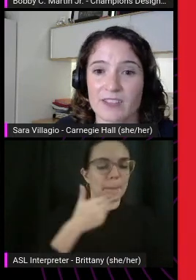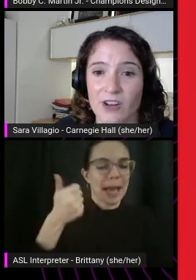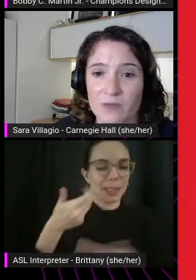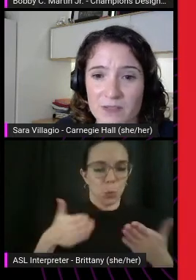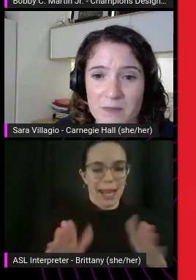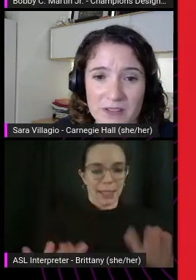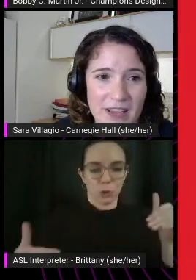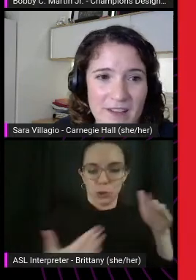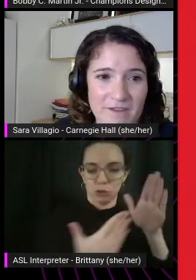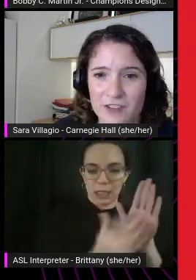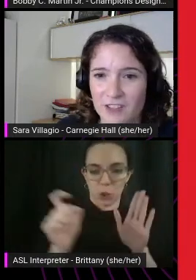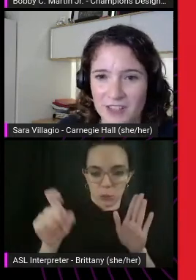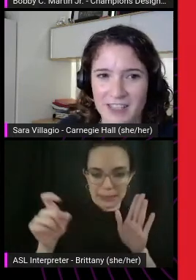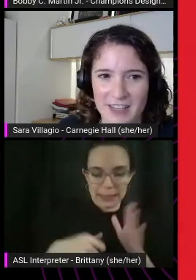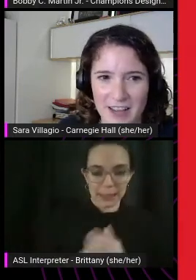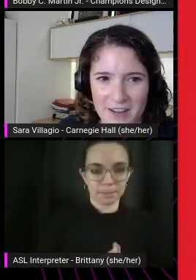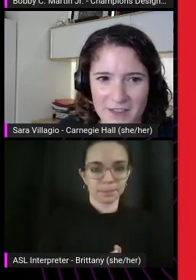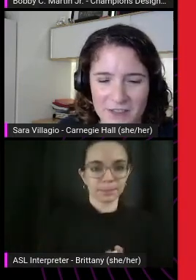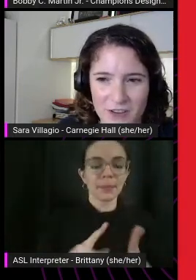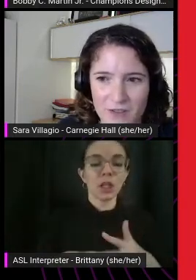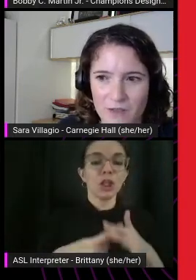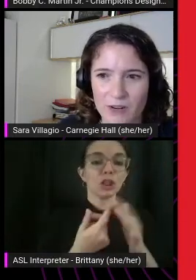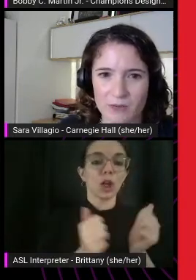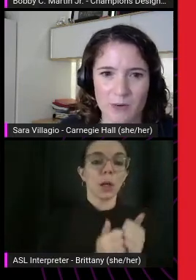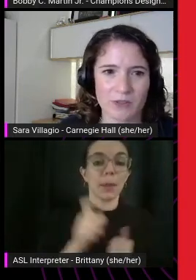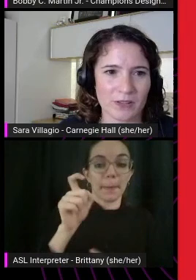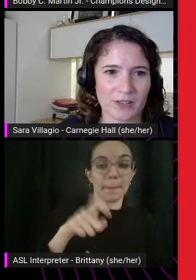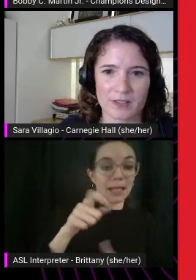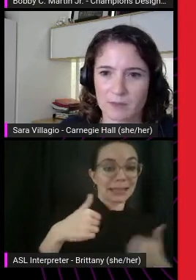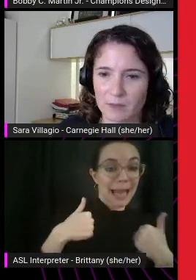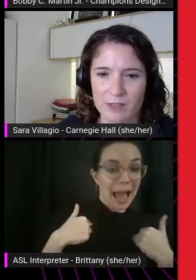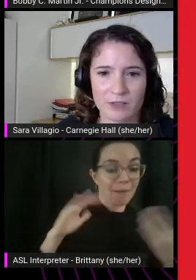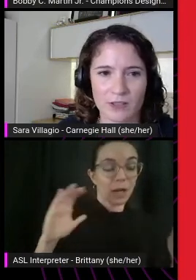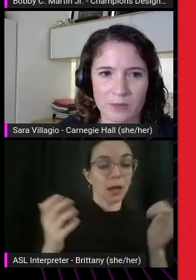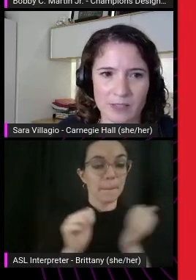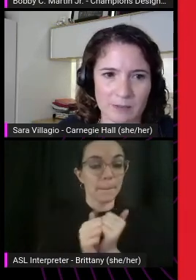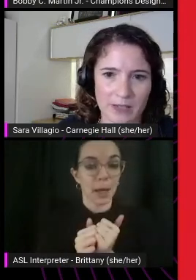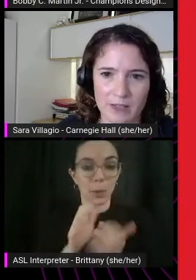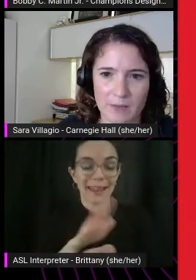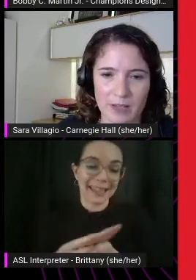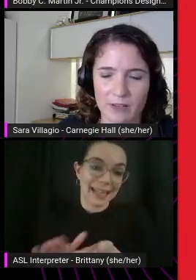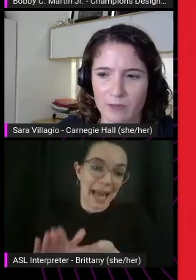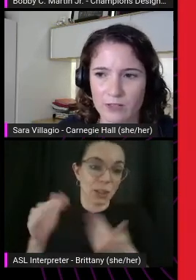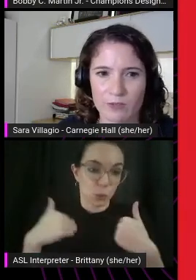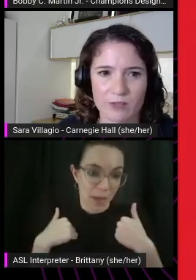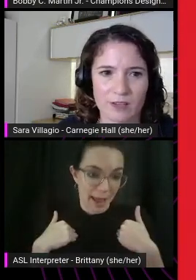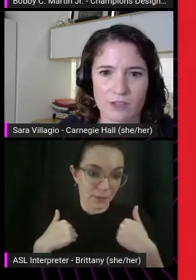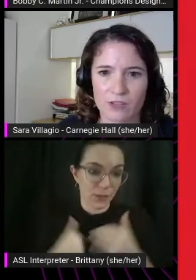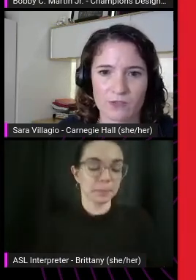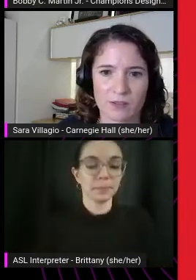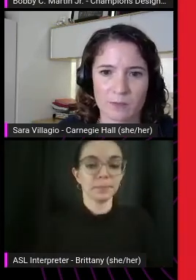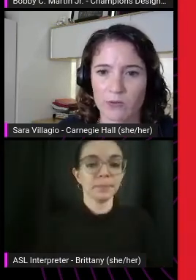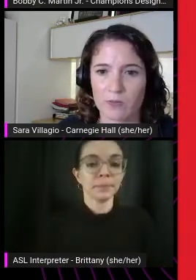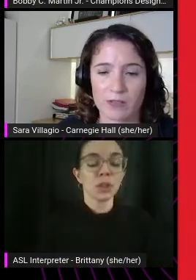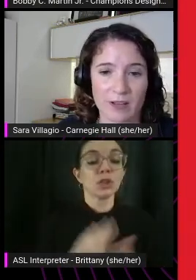Start with the must have versus the nice to have. So, of course, we were doing this in the midst of a global pandemic. Resources had shifted both from a